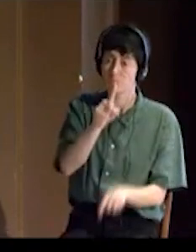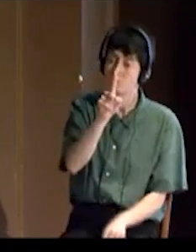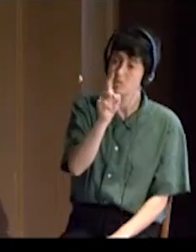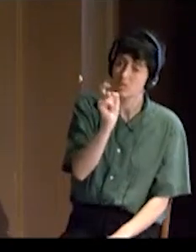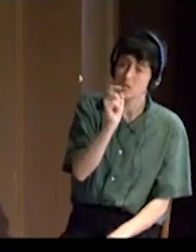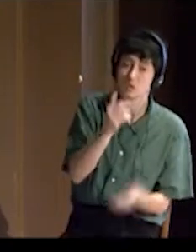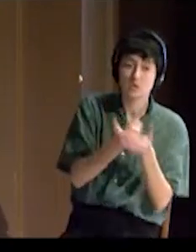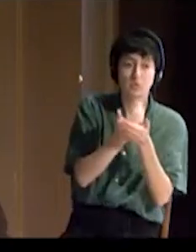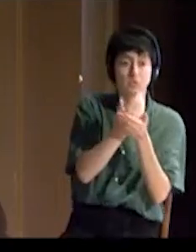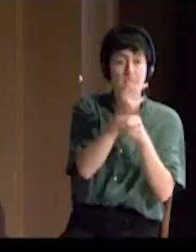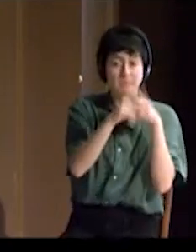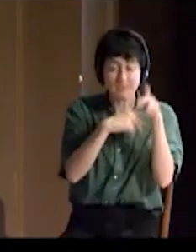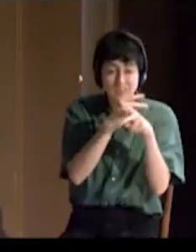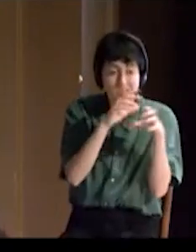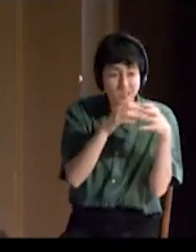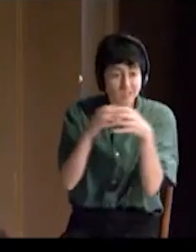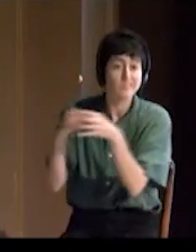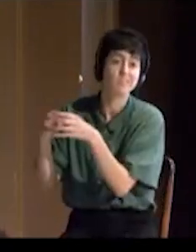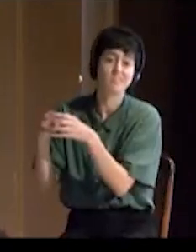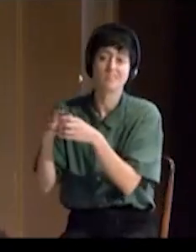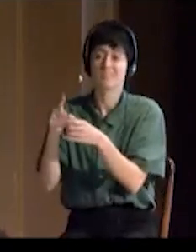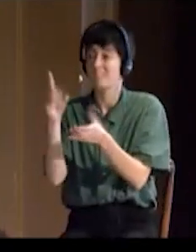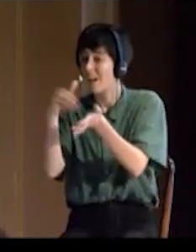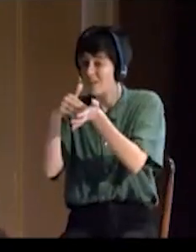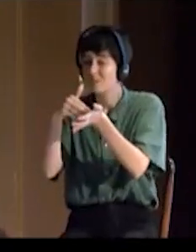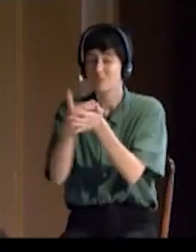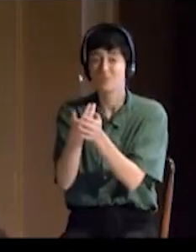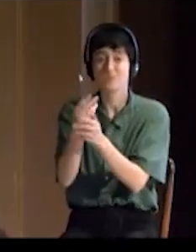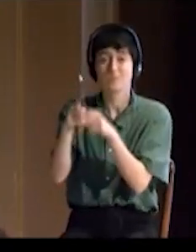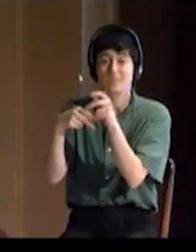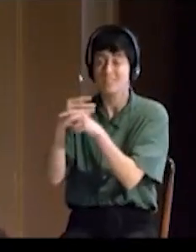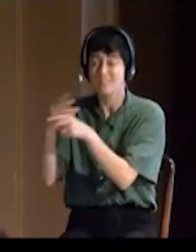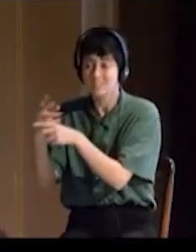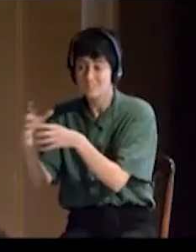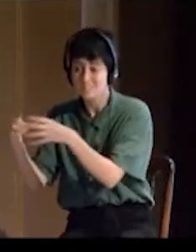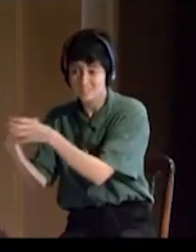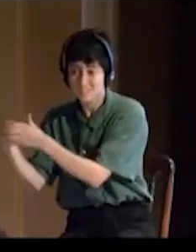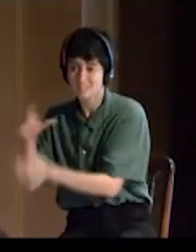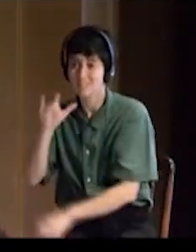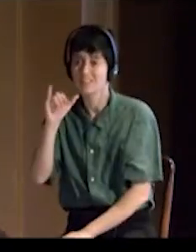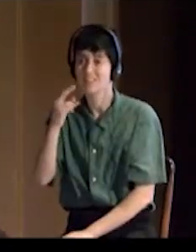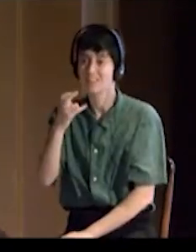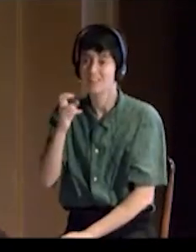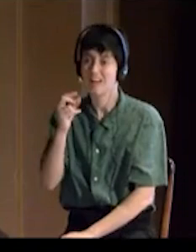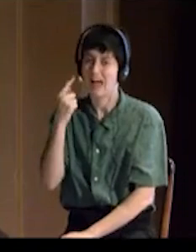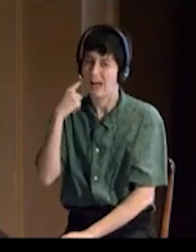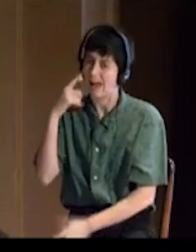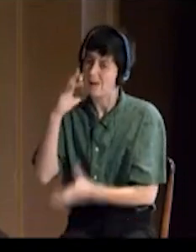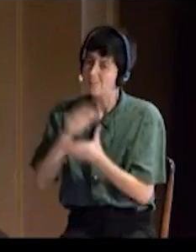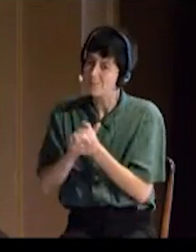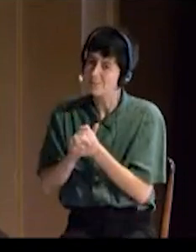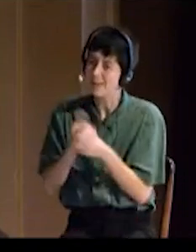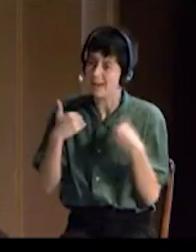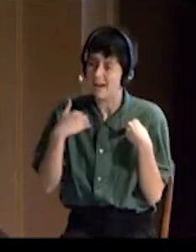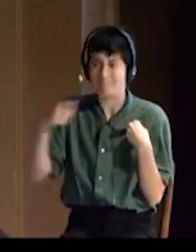that there's still a lot more out there. So come work with lichens. [Jun] Thank you.